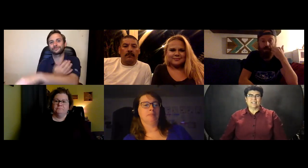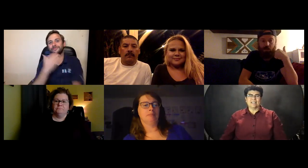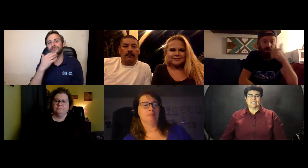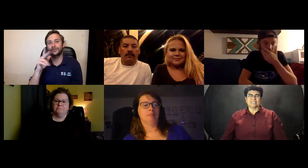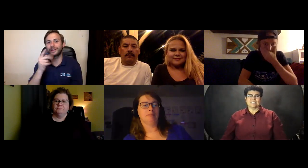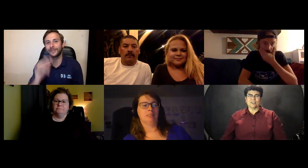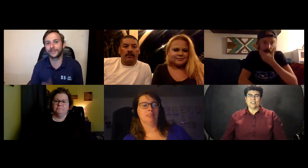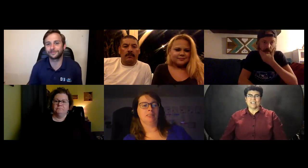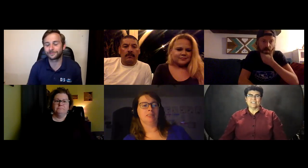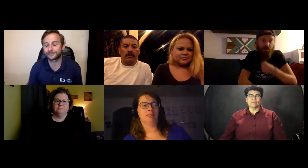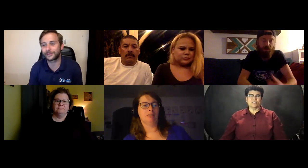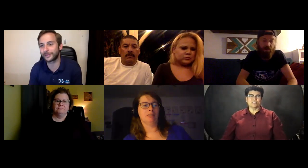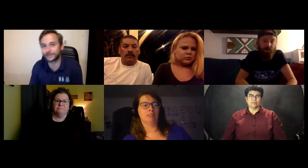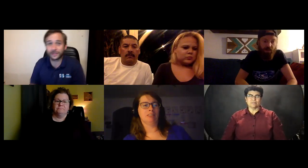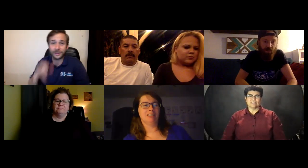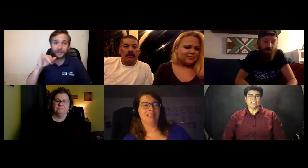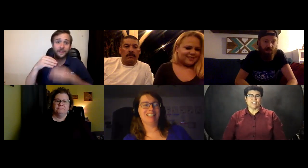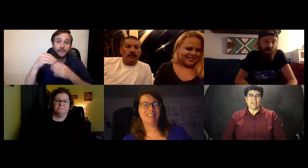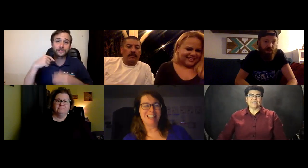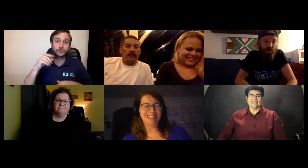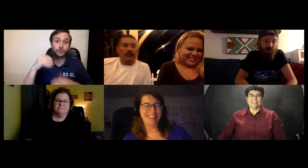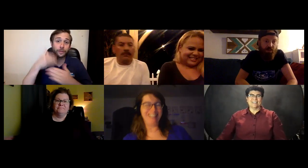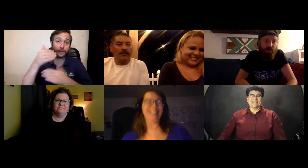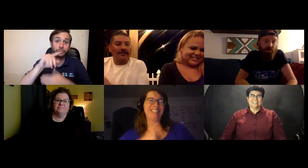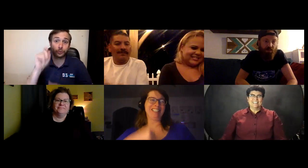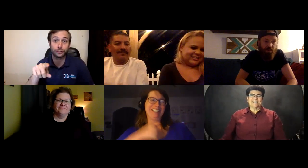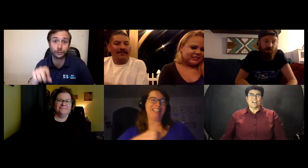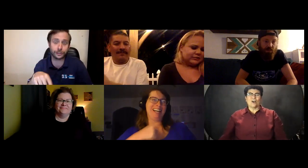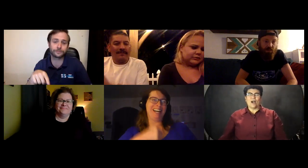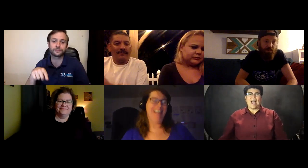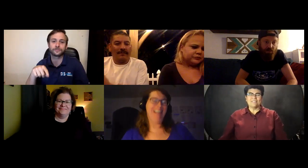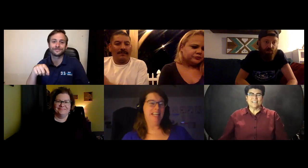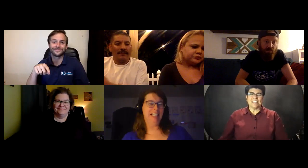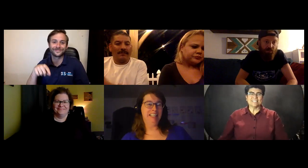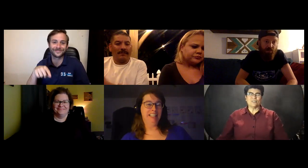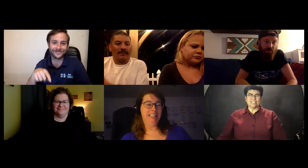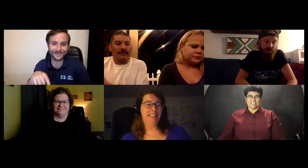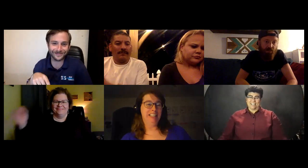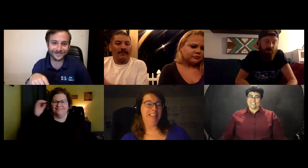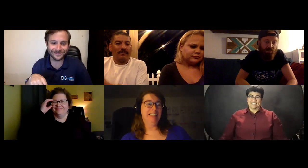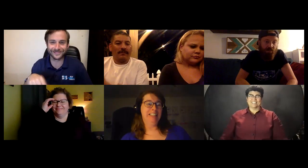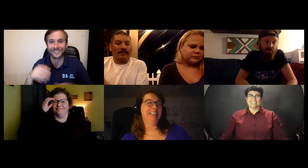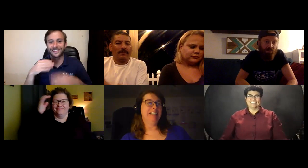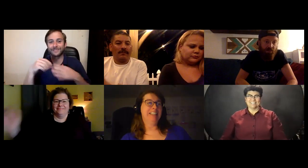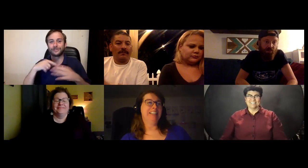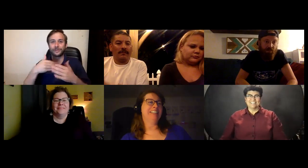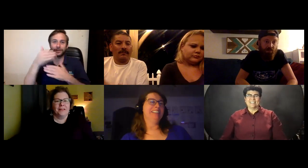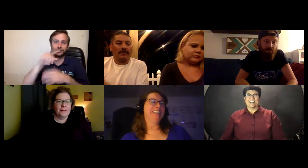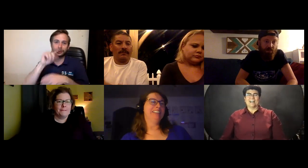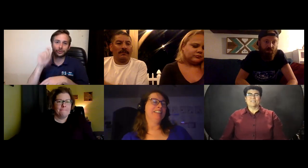excellent oh that gives me goosebumps thank you